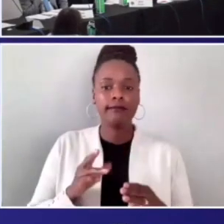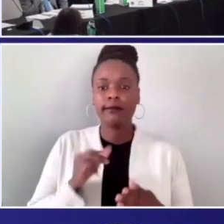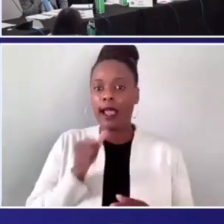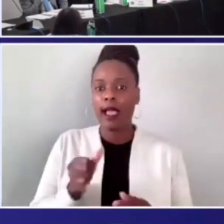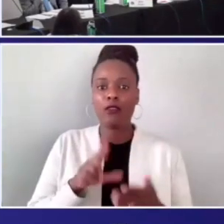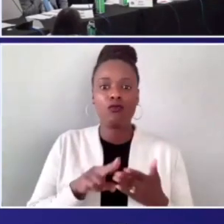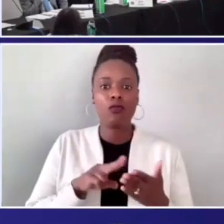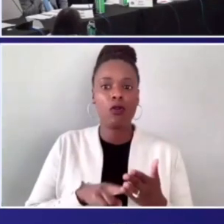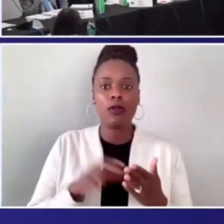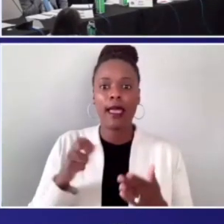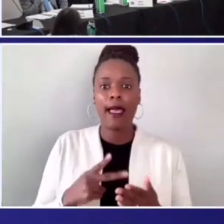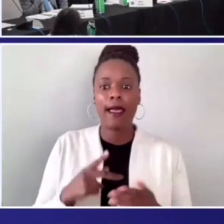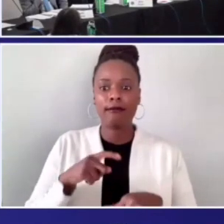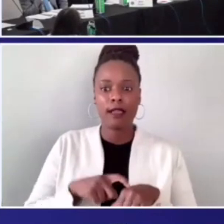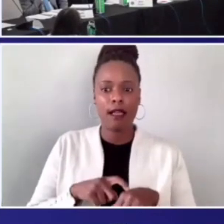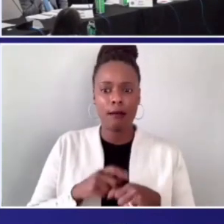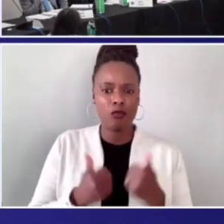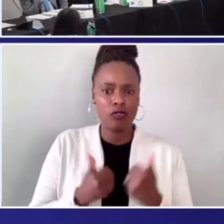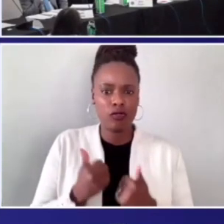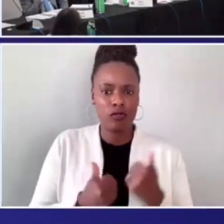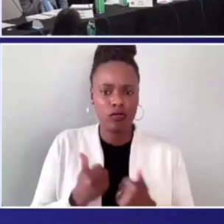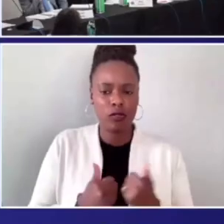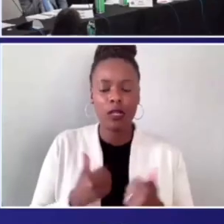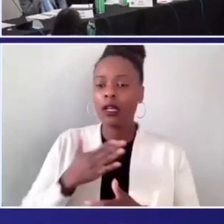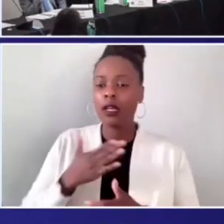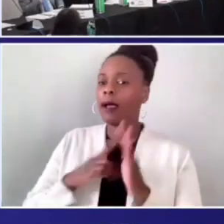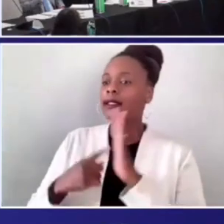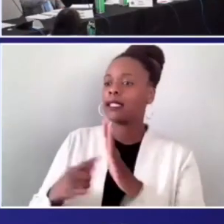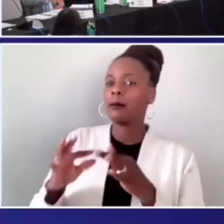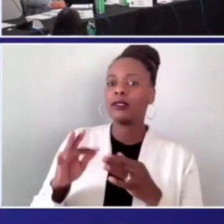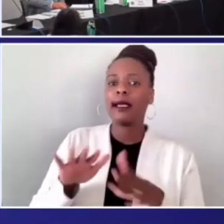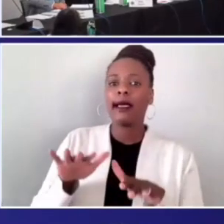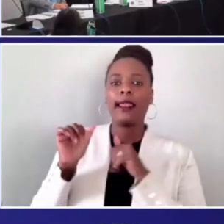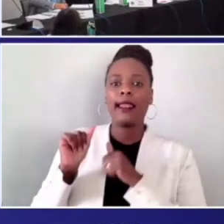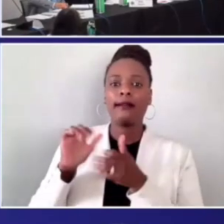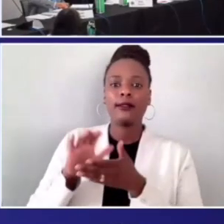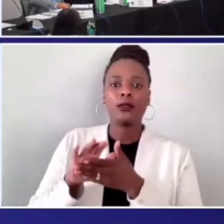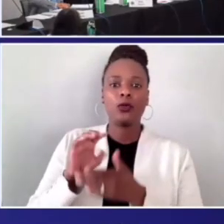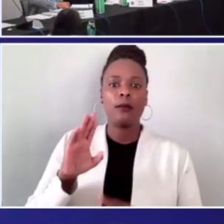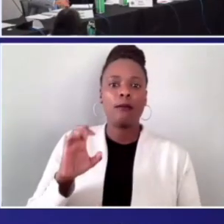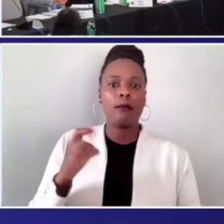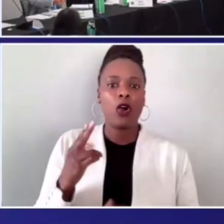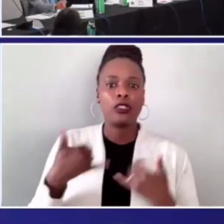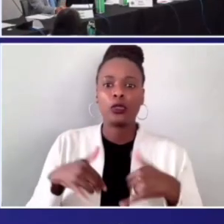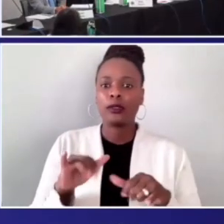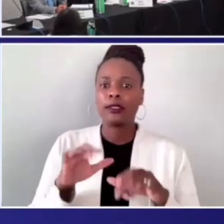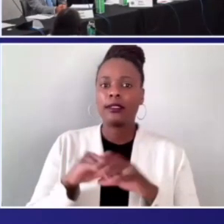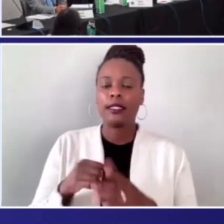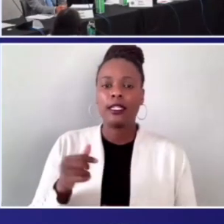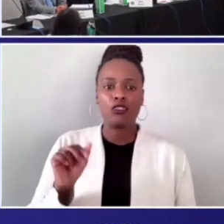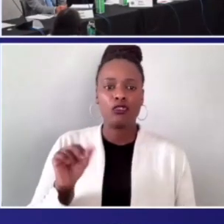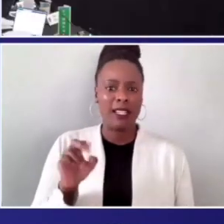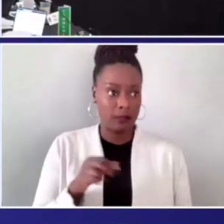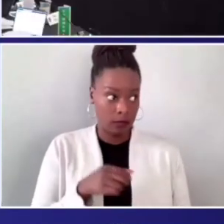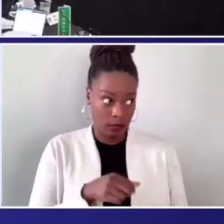So in the example I cited, I left school in March, so I'm still in a grace period. Are you? Because what we would need to know